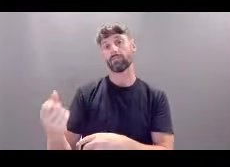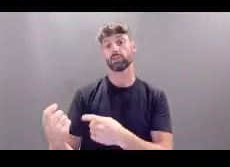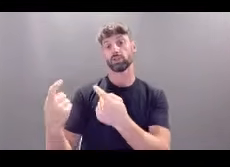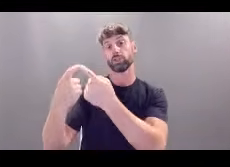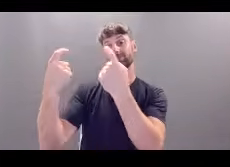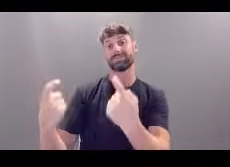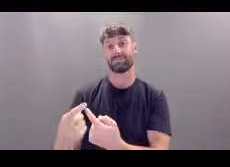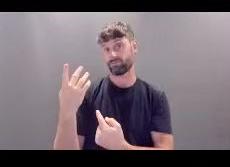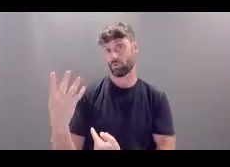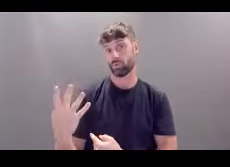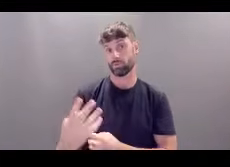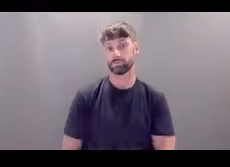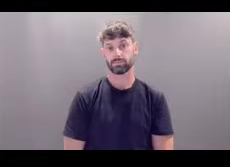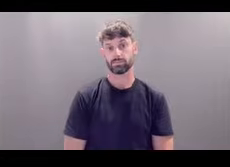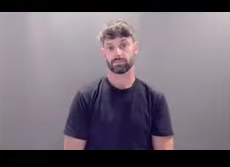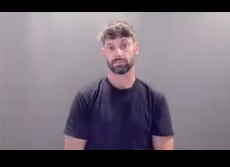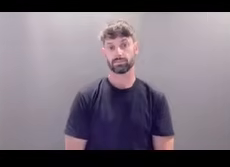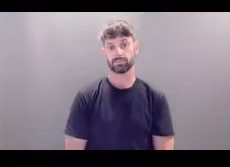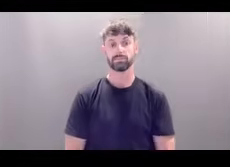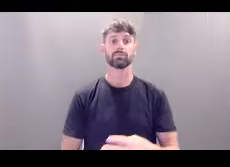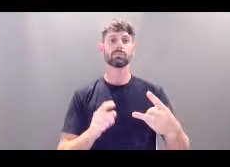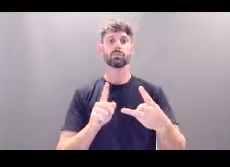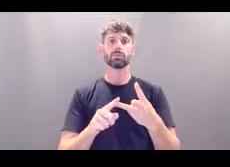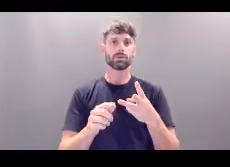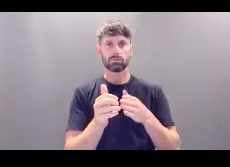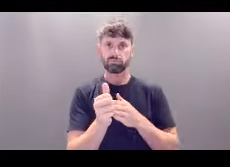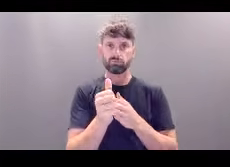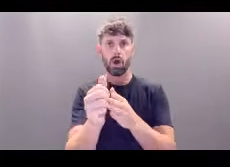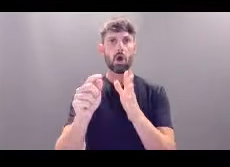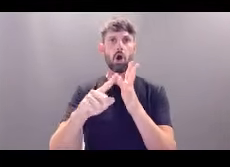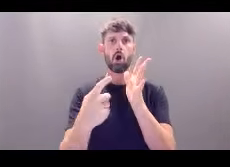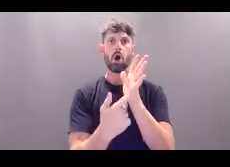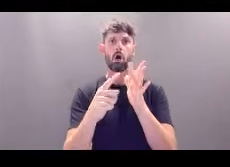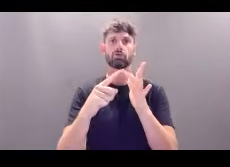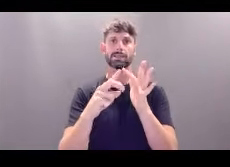They can be orientation and mobility specialists for the vision sector.